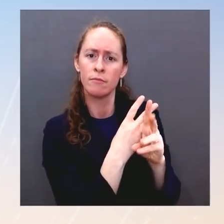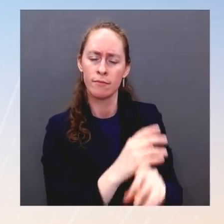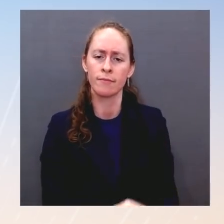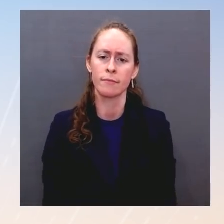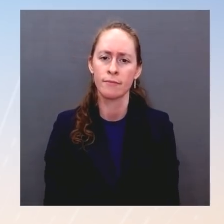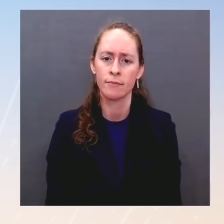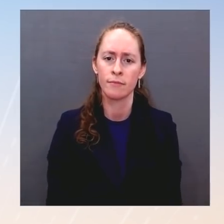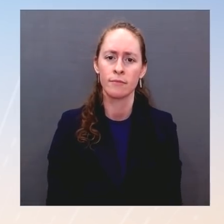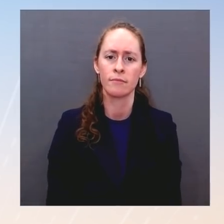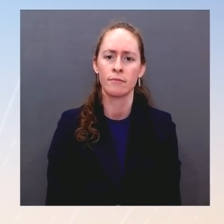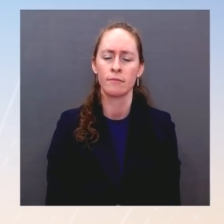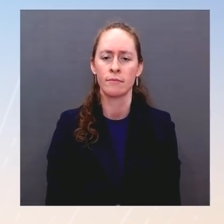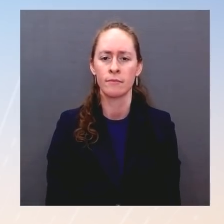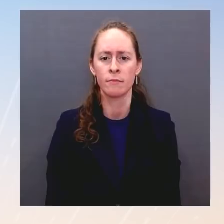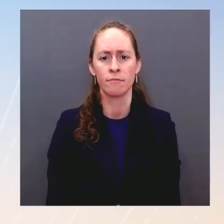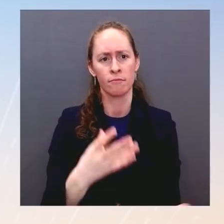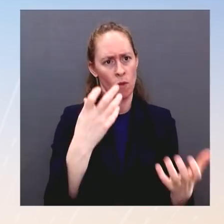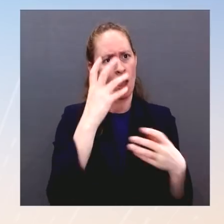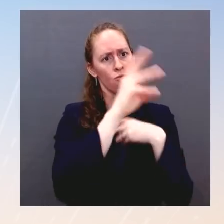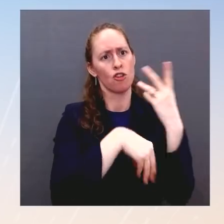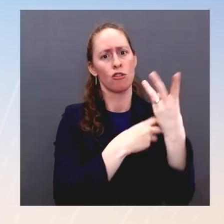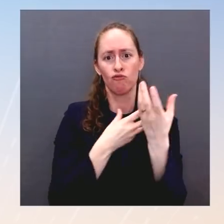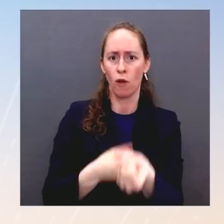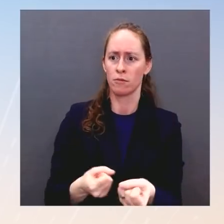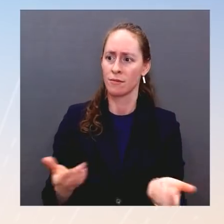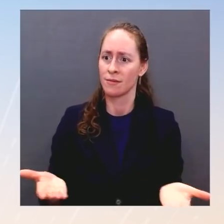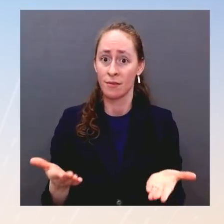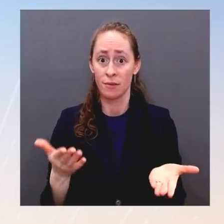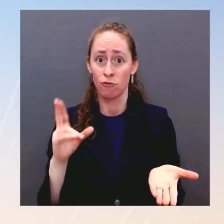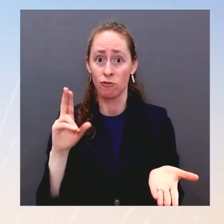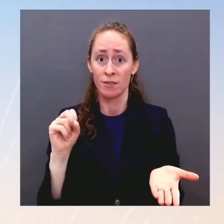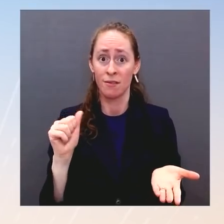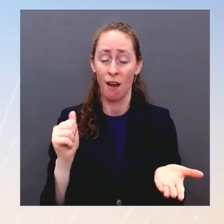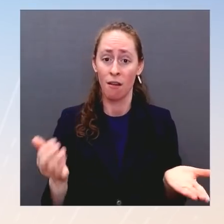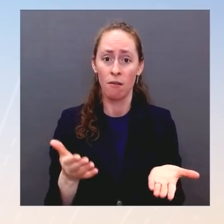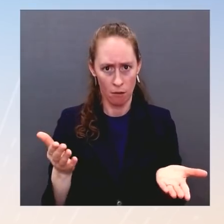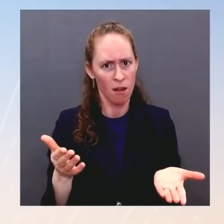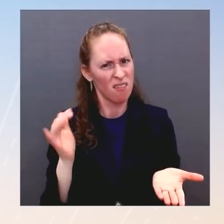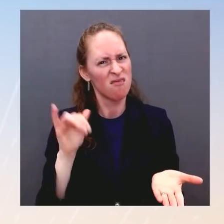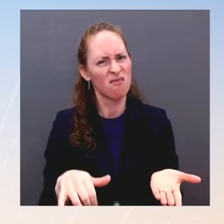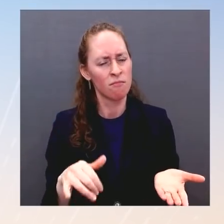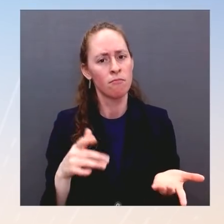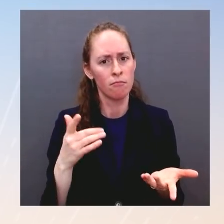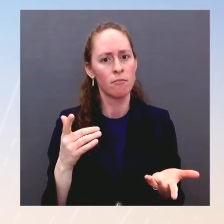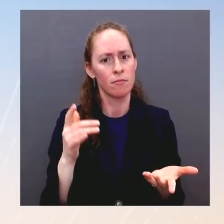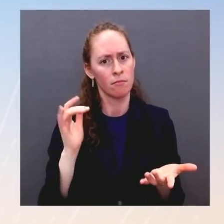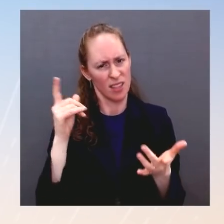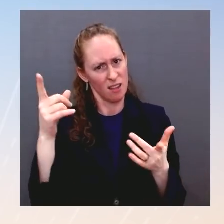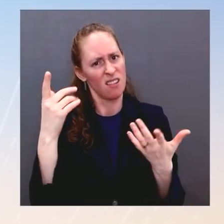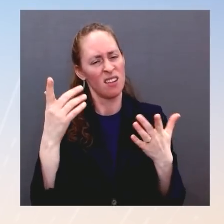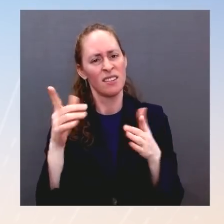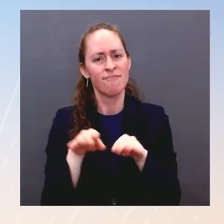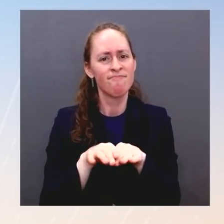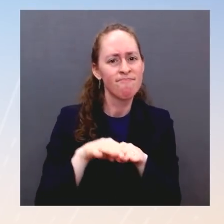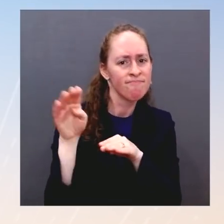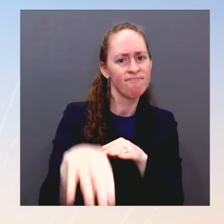is the President deliver on exactly that. He has been leading the effort in the world to stand up to Russia, stand up to the efforts,